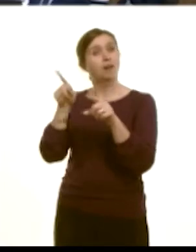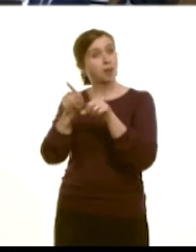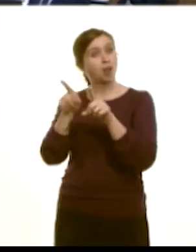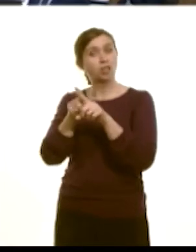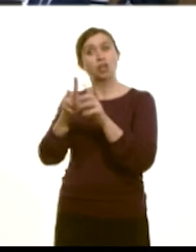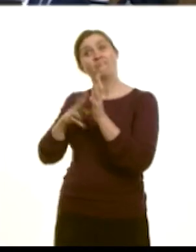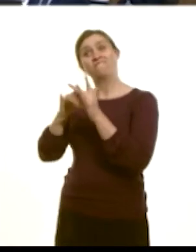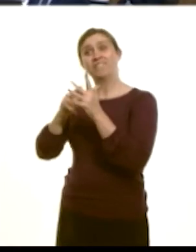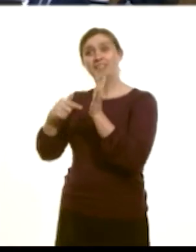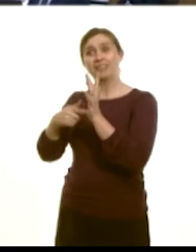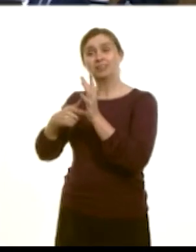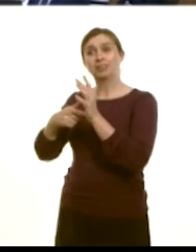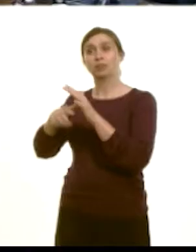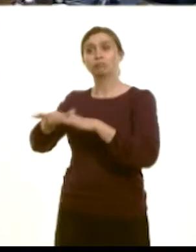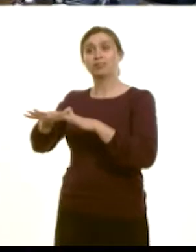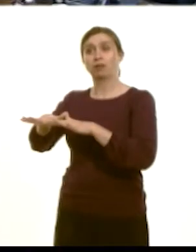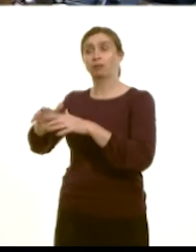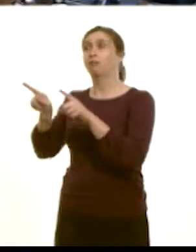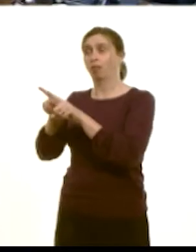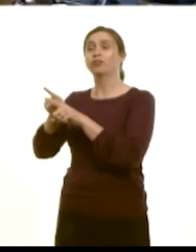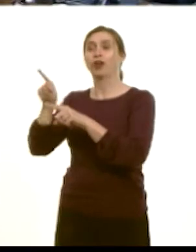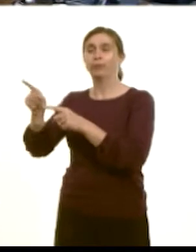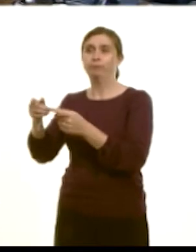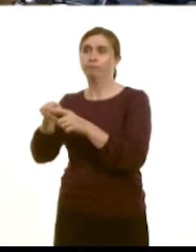Eluned Parrott: One way that we can drive up visitor numbers without spending hugely